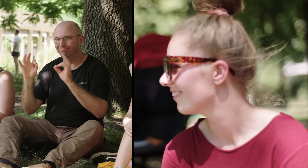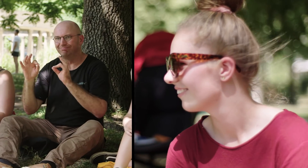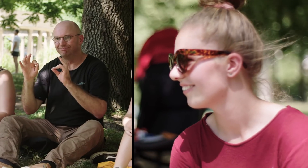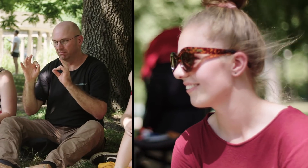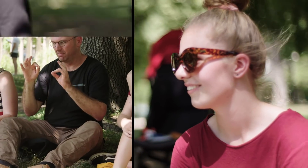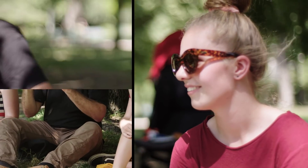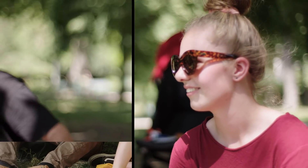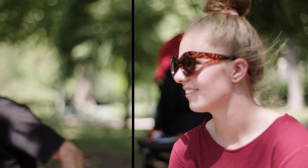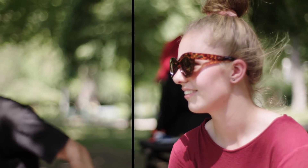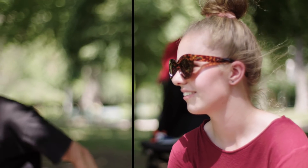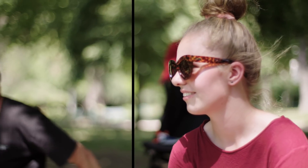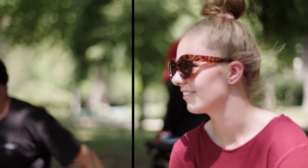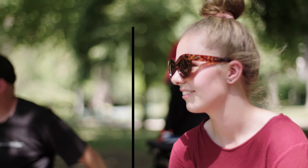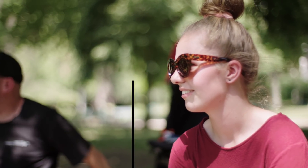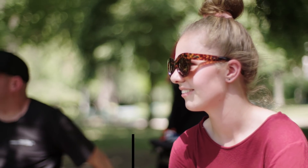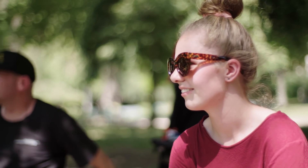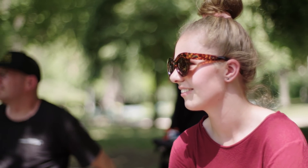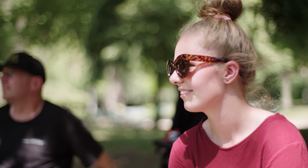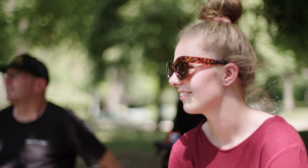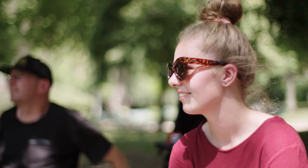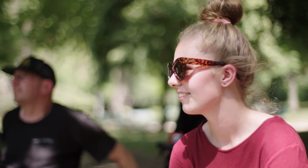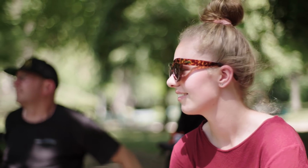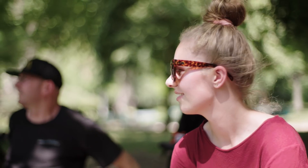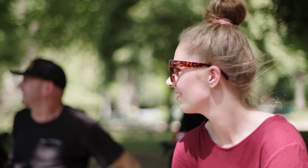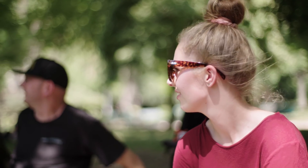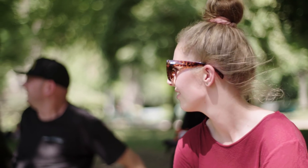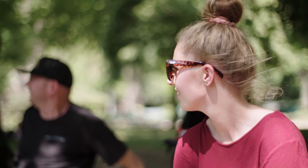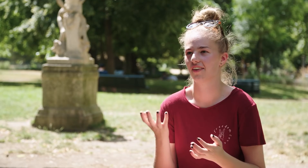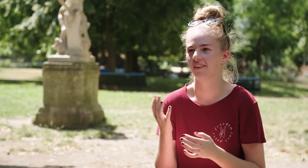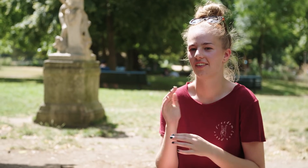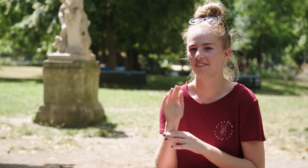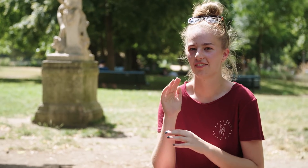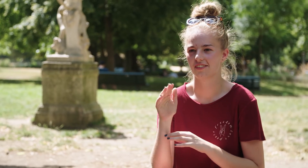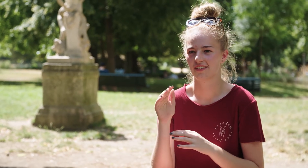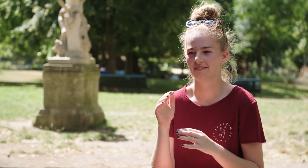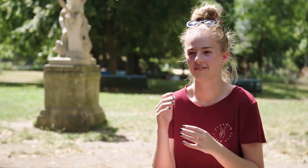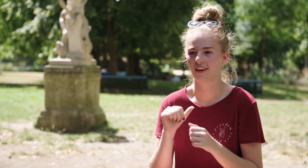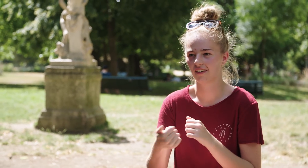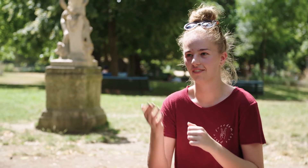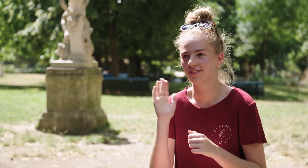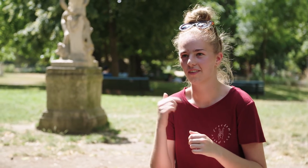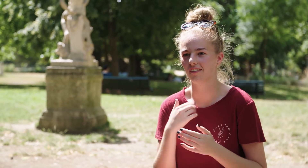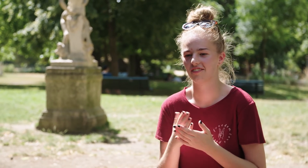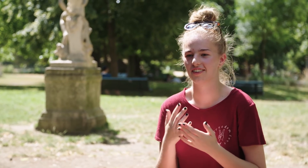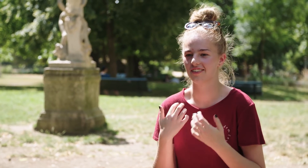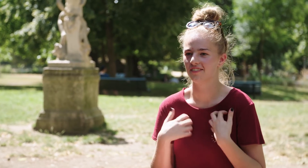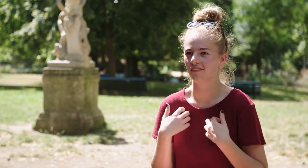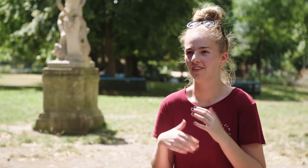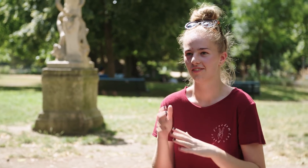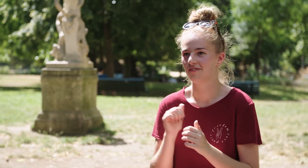Because around the world, there are so many countries where the governments are doing nothing.